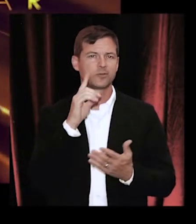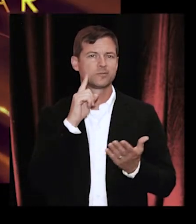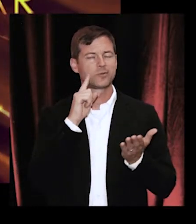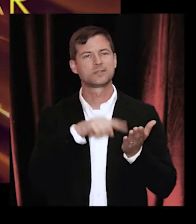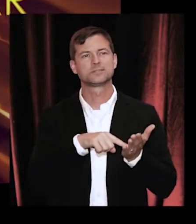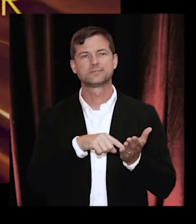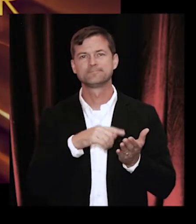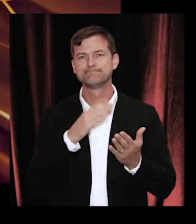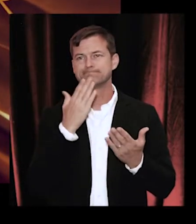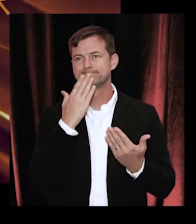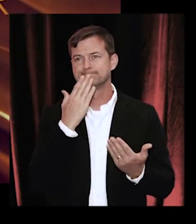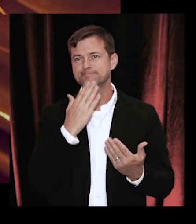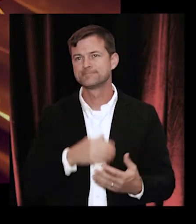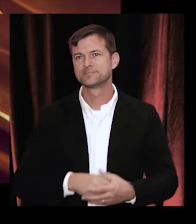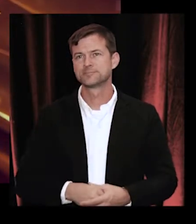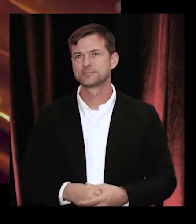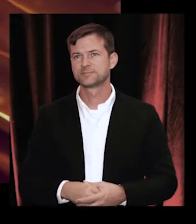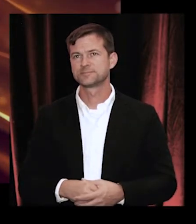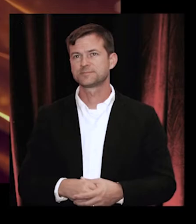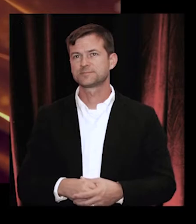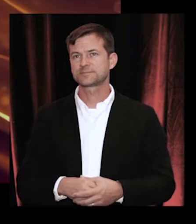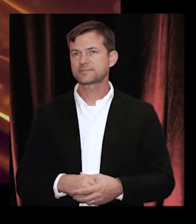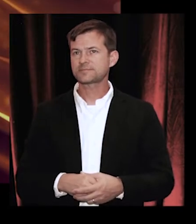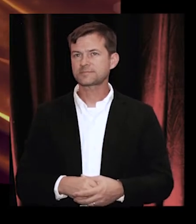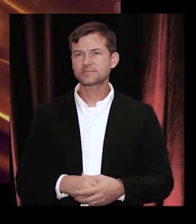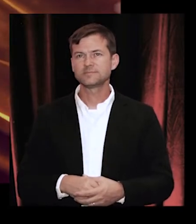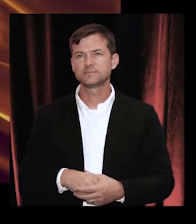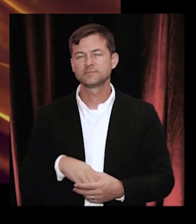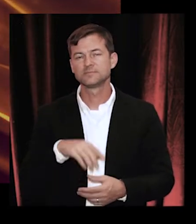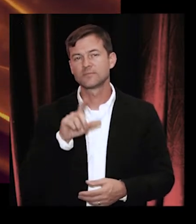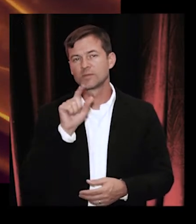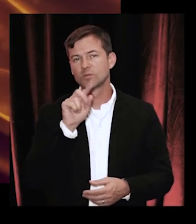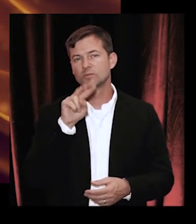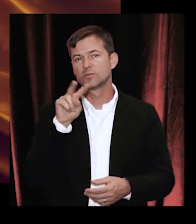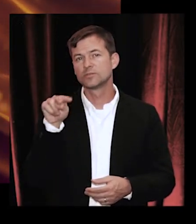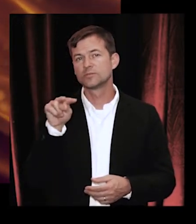The 2022 small business employer of the year is Full Moon Barbecue.